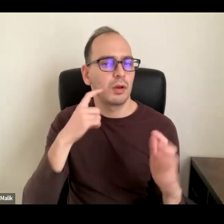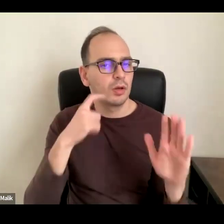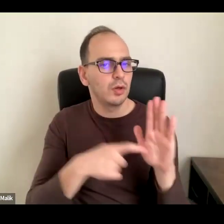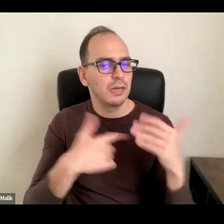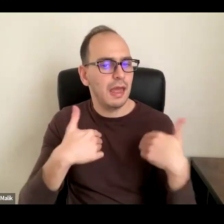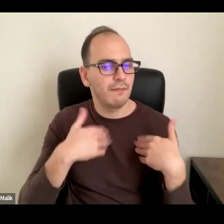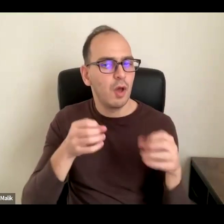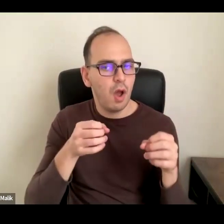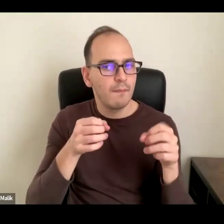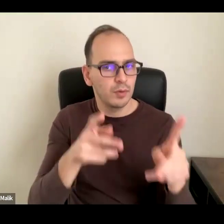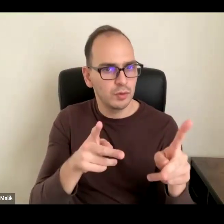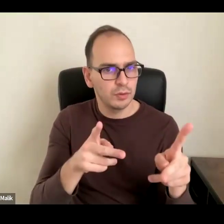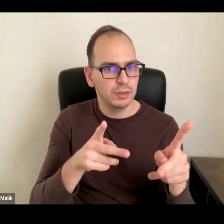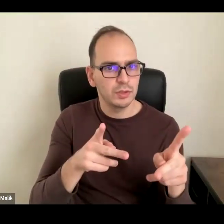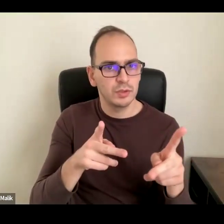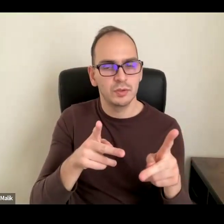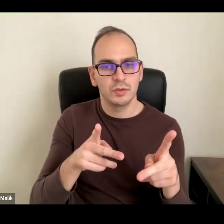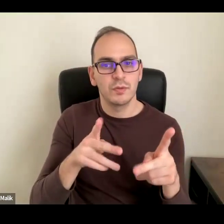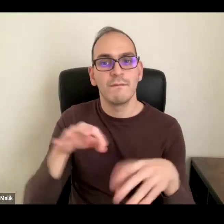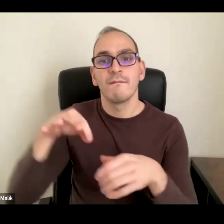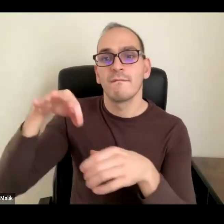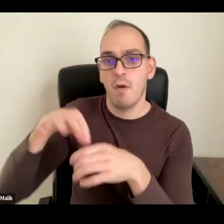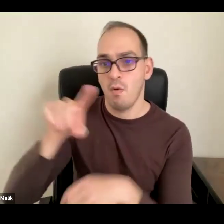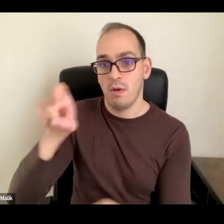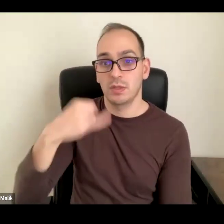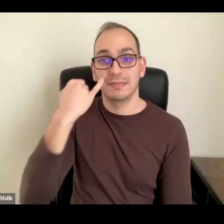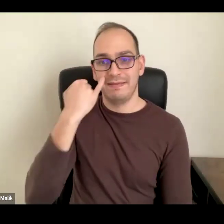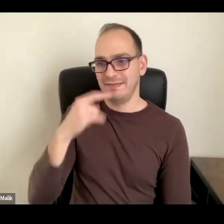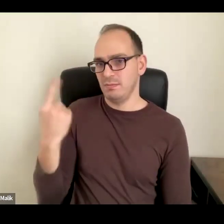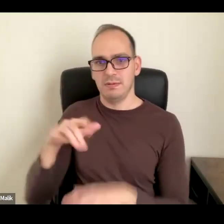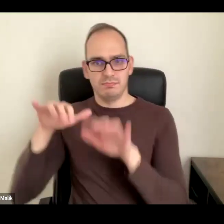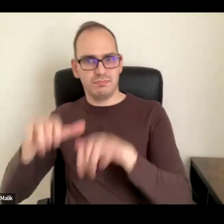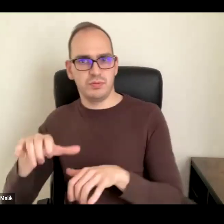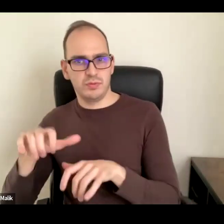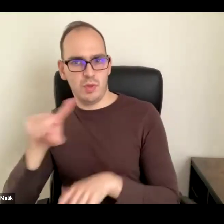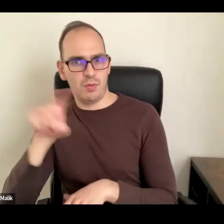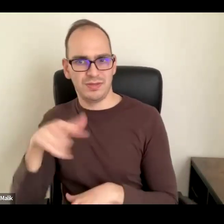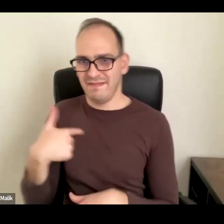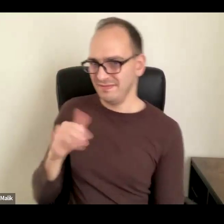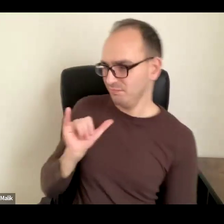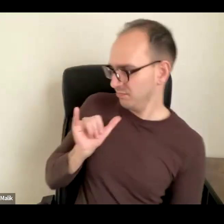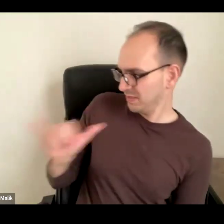opportunity to upvote questions. So if somebody asks a question and you have the same question